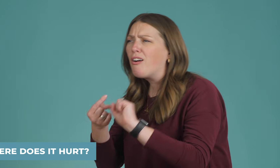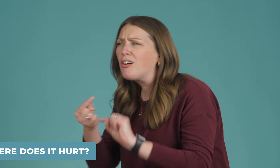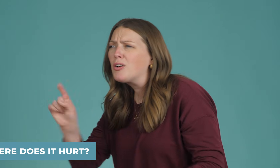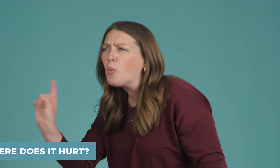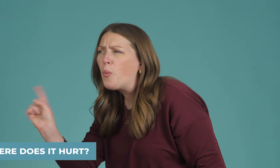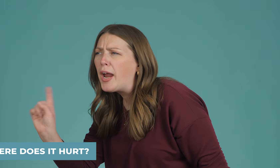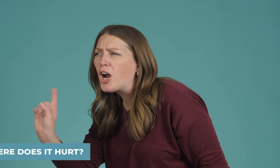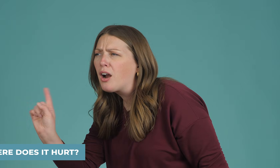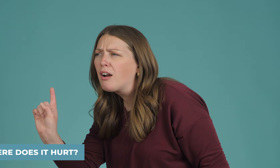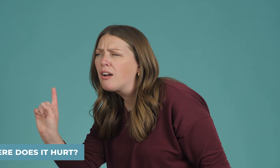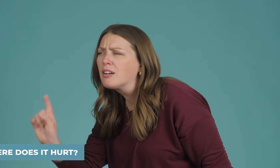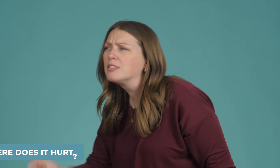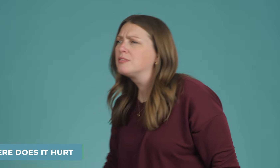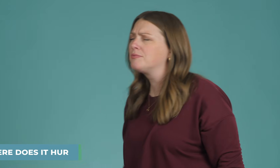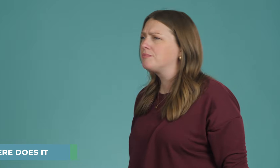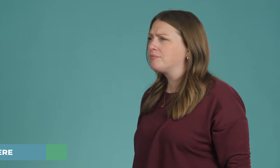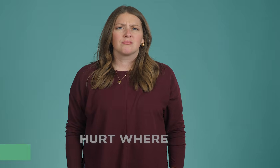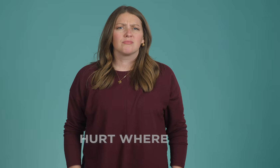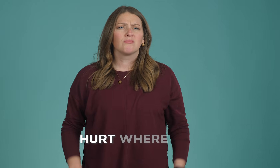Hurt where